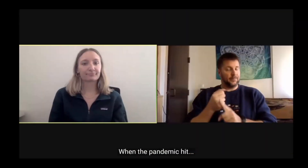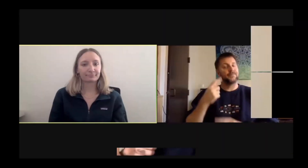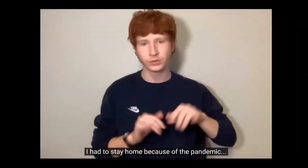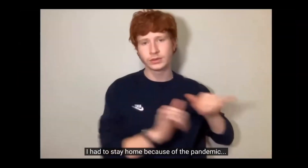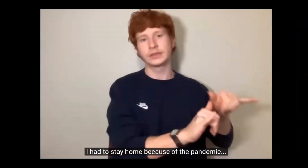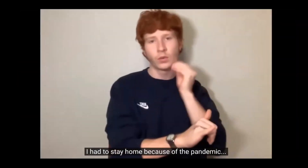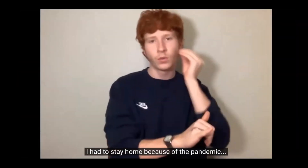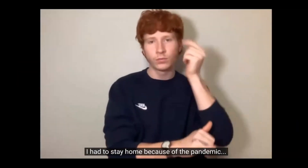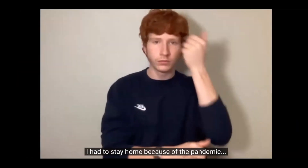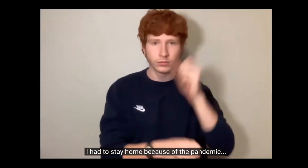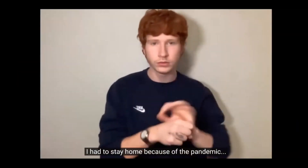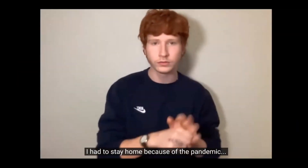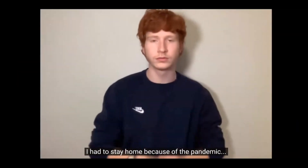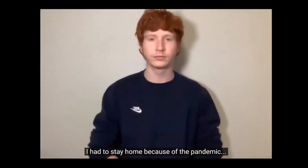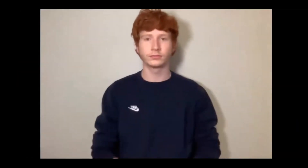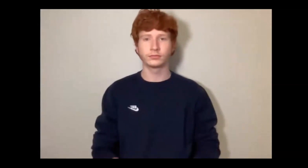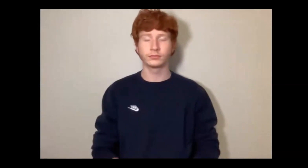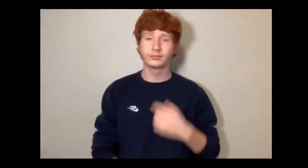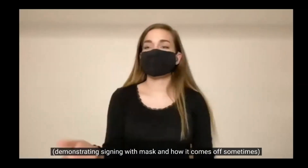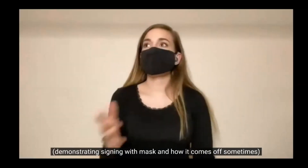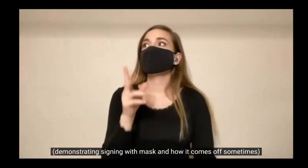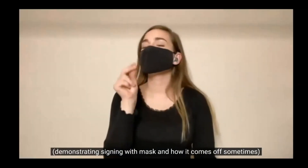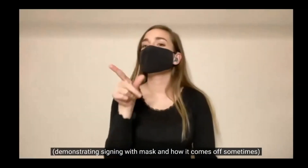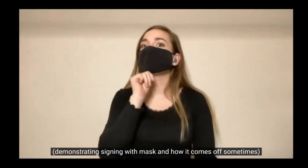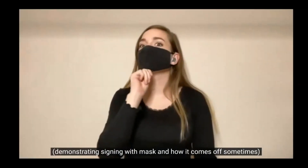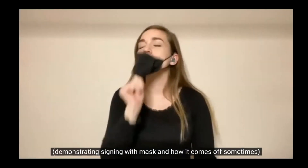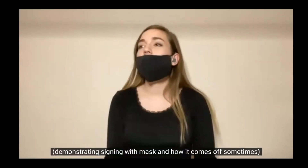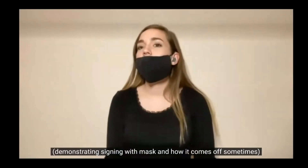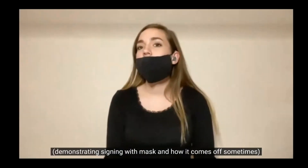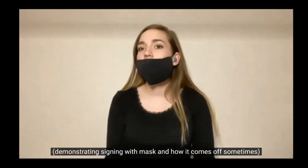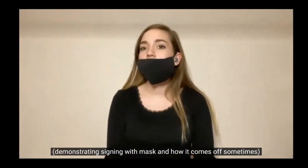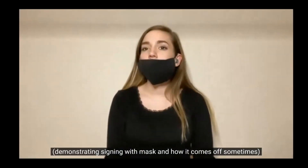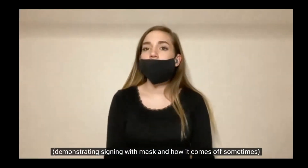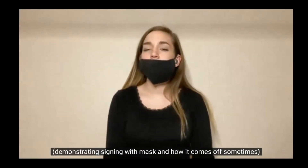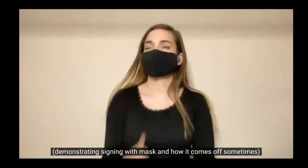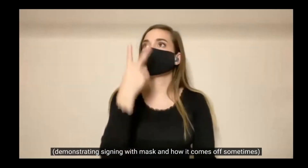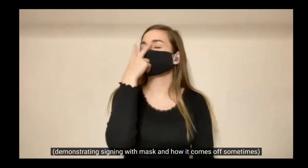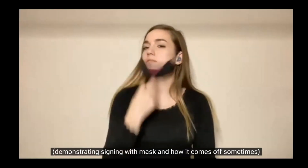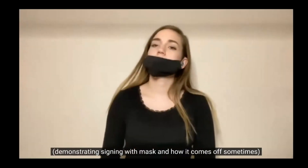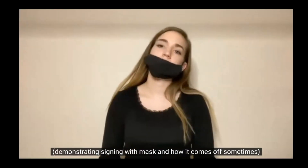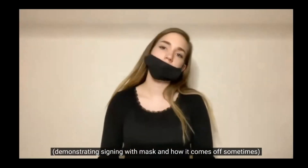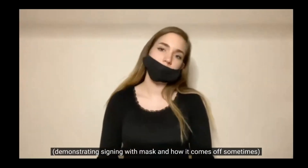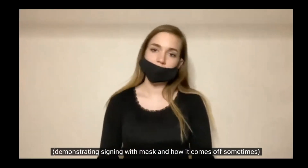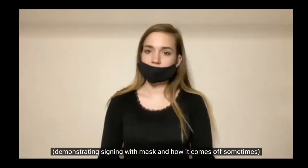I had to stay home because of the pandemic... (demonstrating signing with mask and how it comes off sometimes)